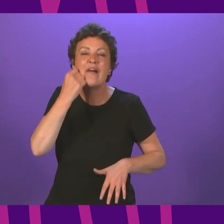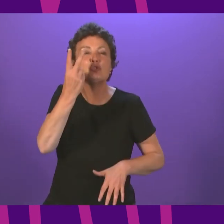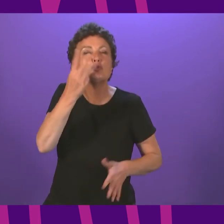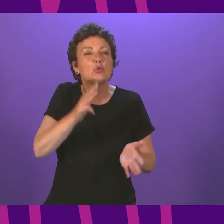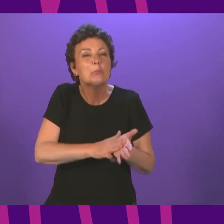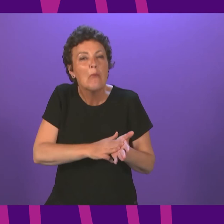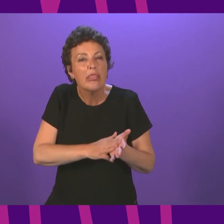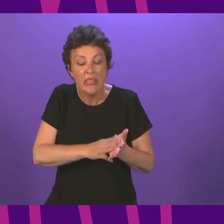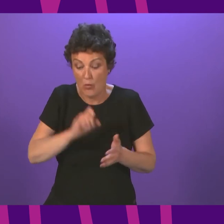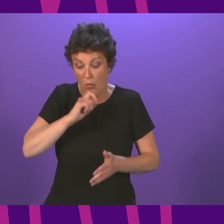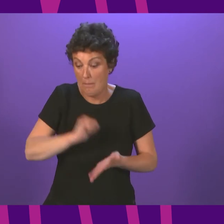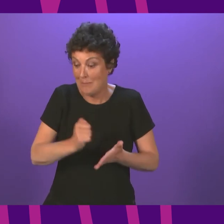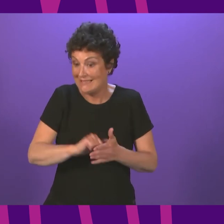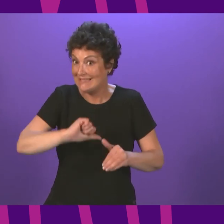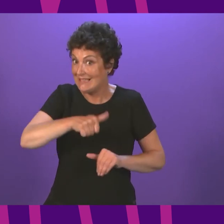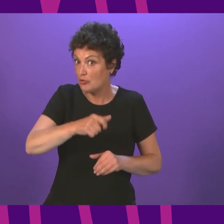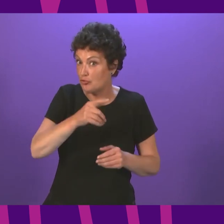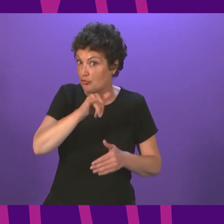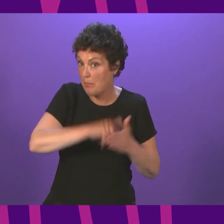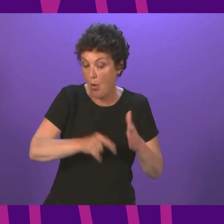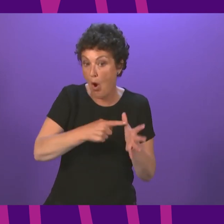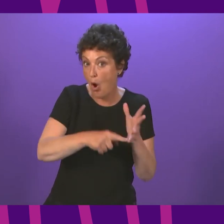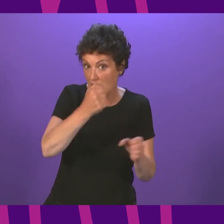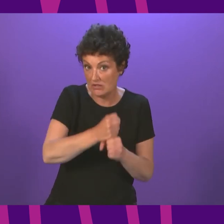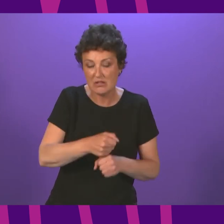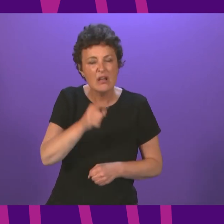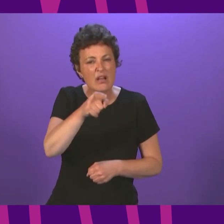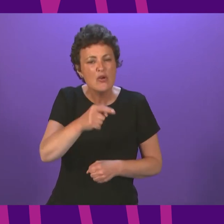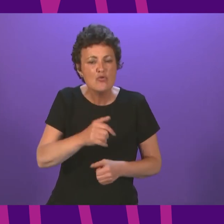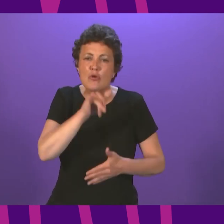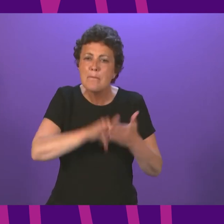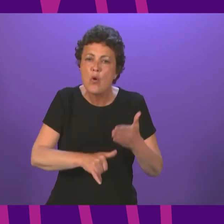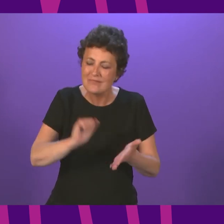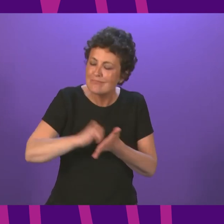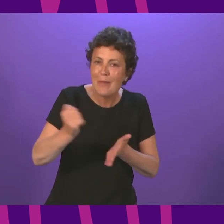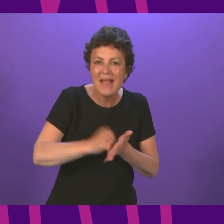powers that we are being asked to agree to today will extend for at least another six